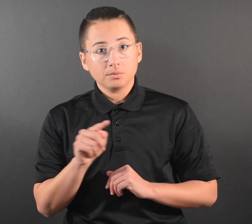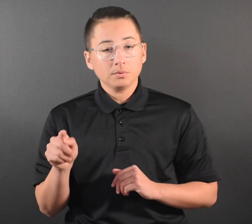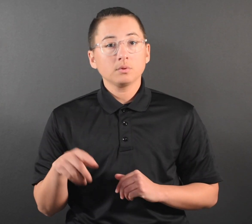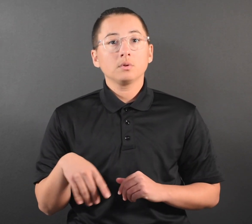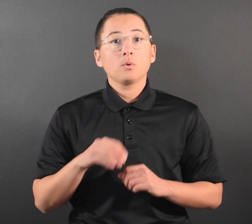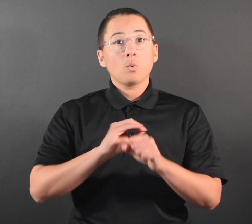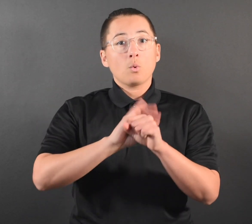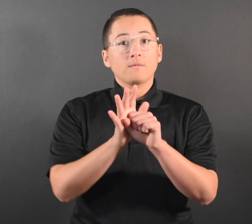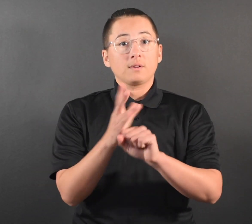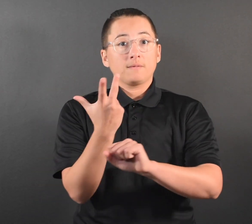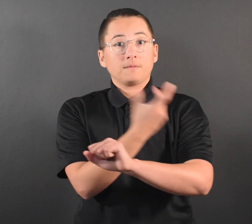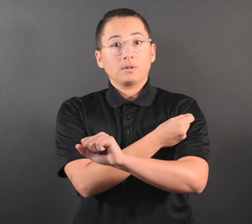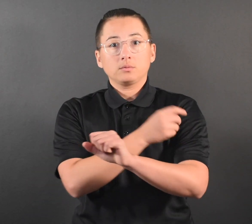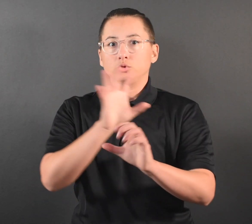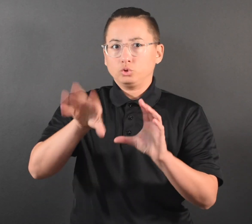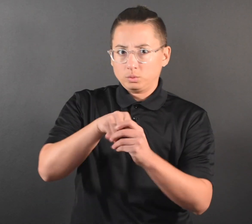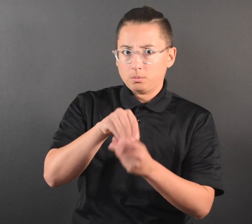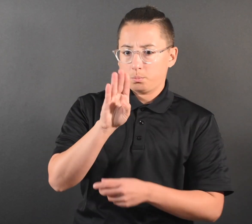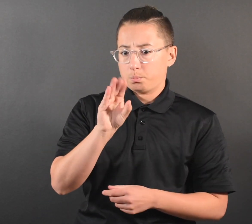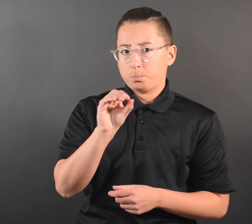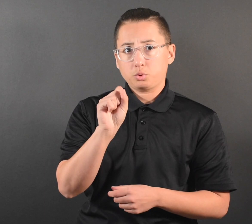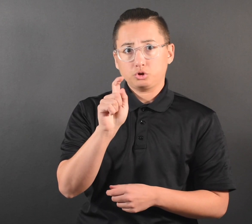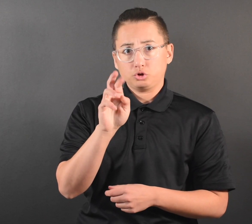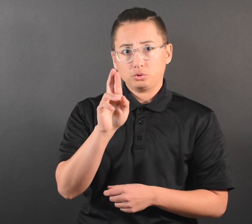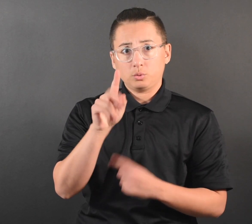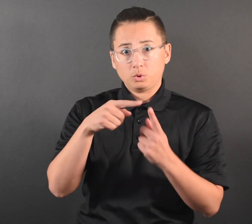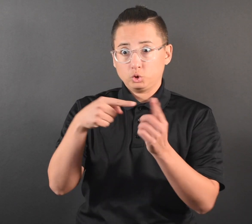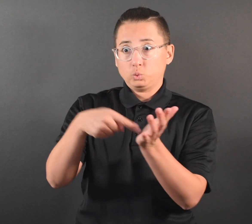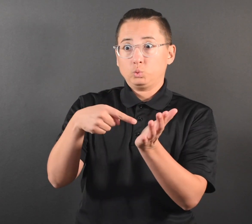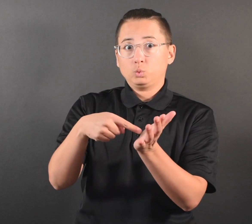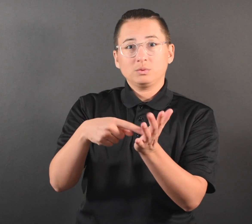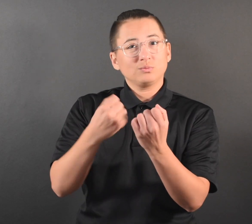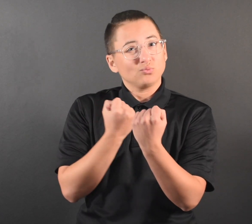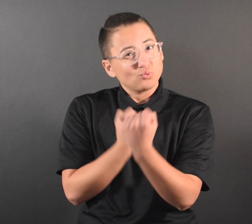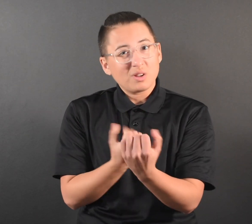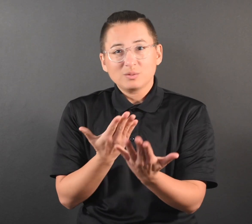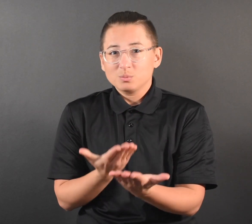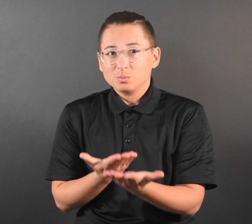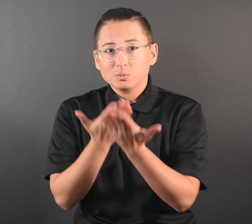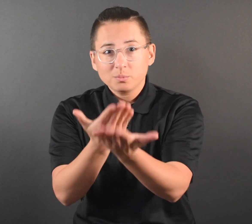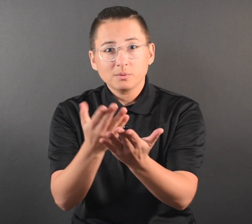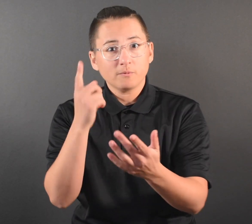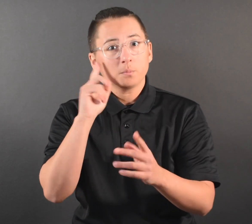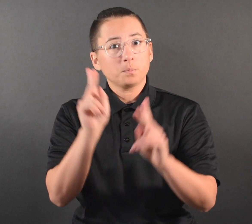COVID-19 vaccination, including a booster shot when due, is strongly recommended for people who